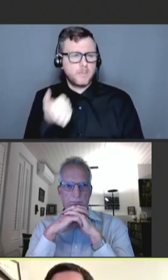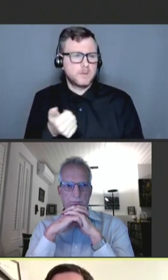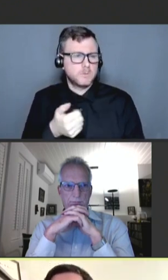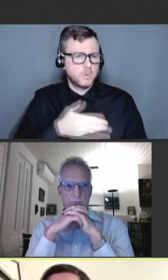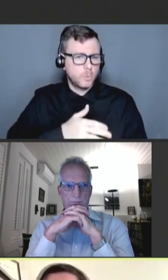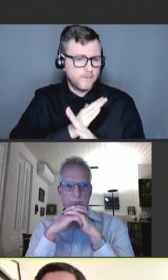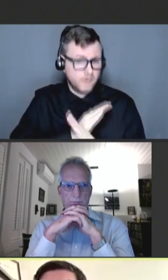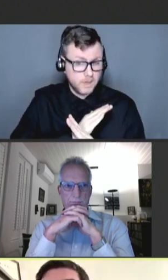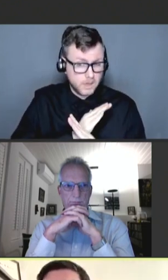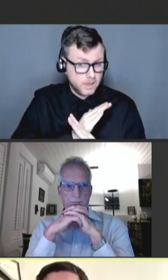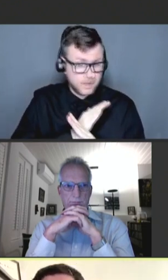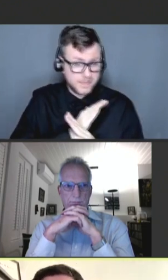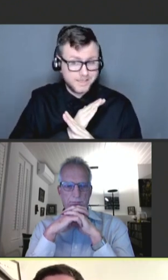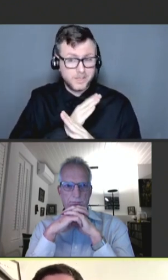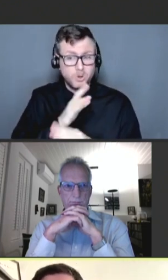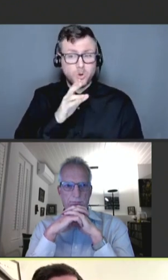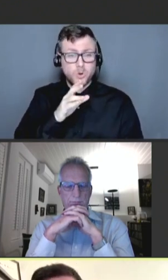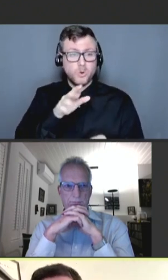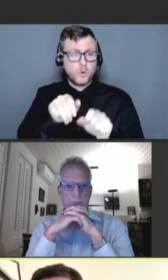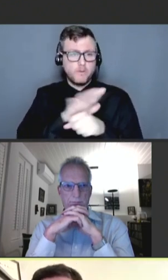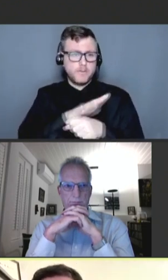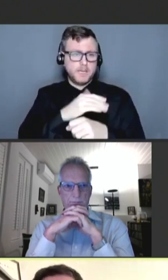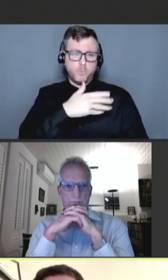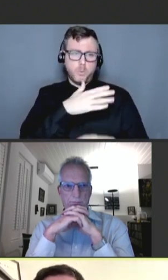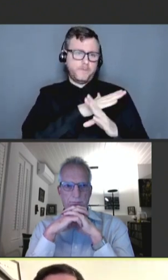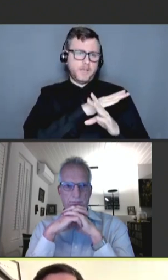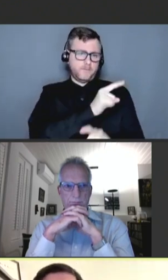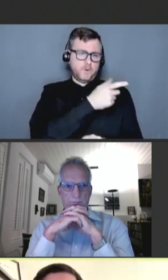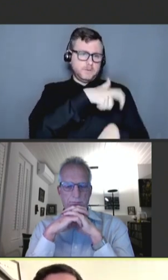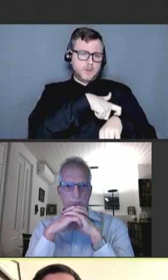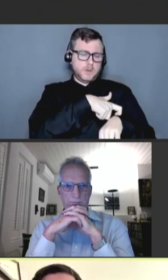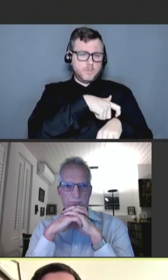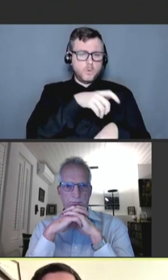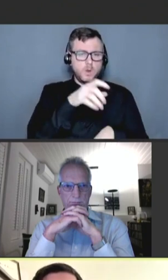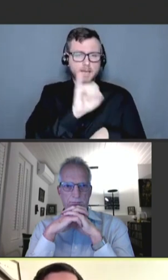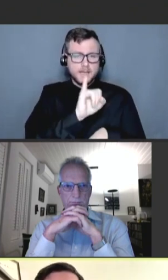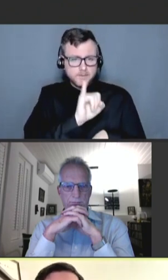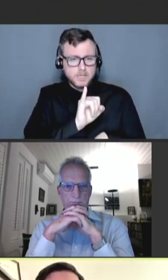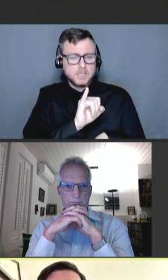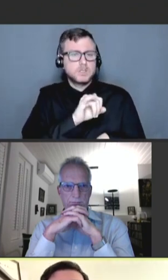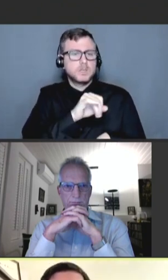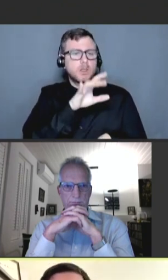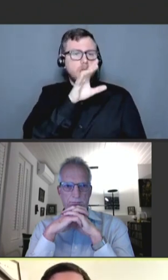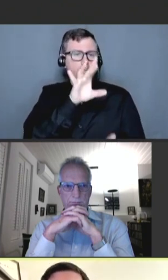is -- already to prevent COVID in the first place, prevent infection or reinfection, and obviously,